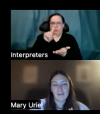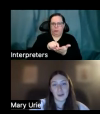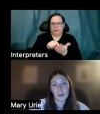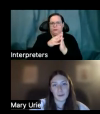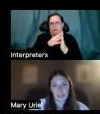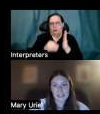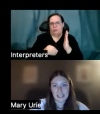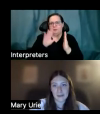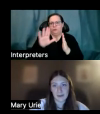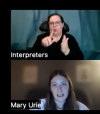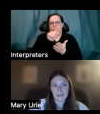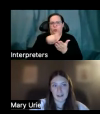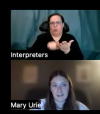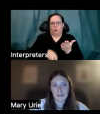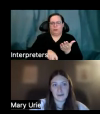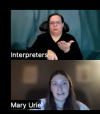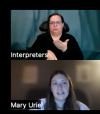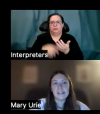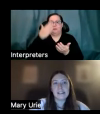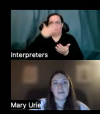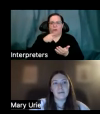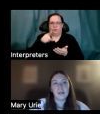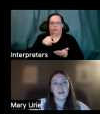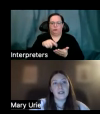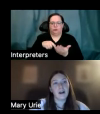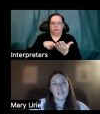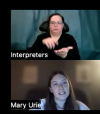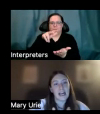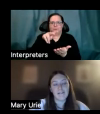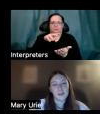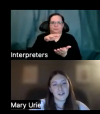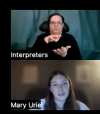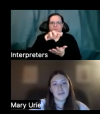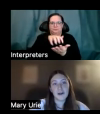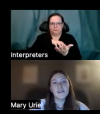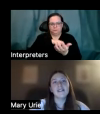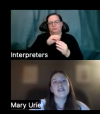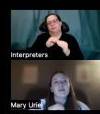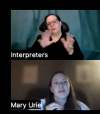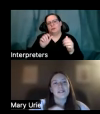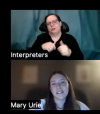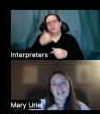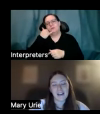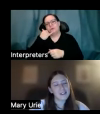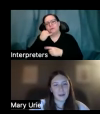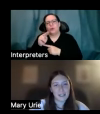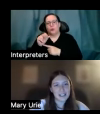of your written testimony in front of you. You can obviously have notes on your phone. But I would suggest having a printed